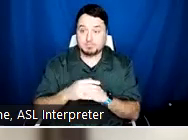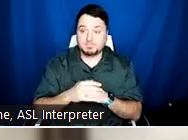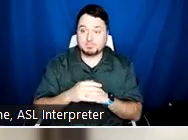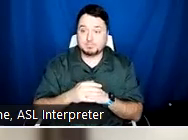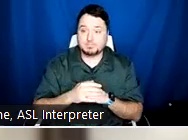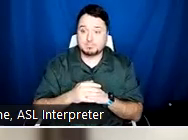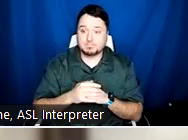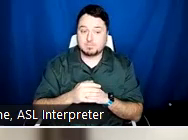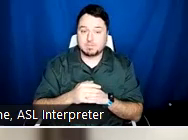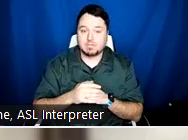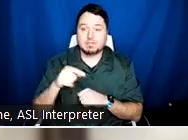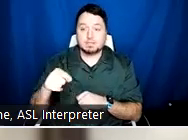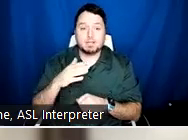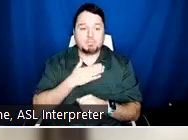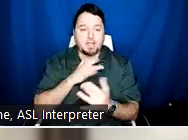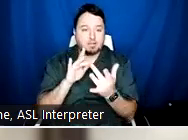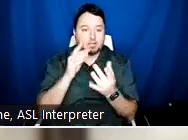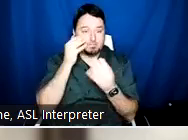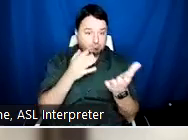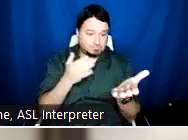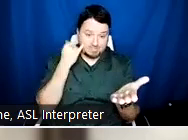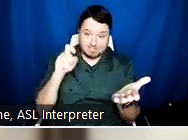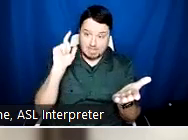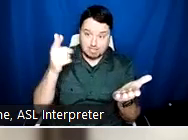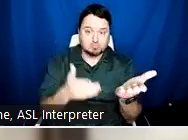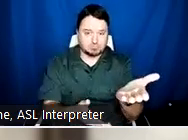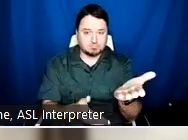This is my contact information if needed later, next slide please.